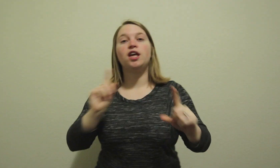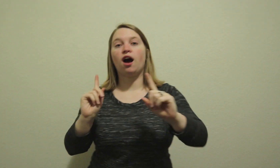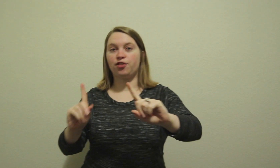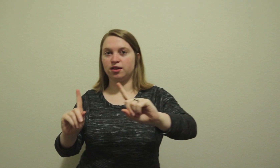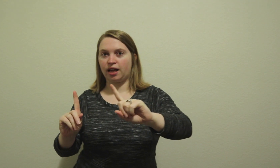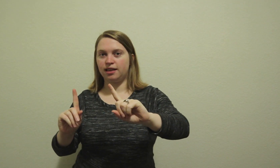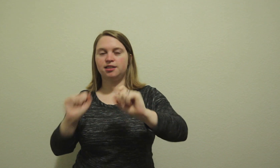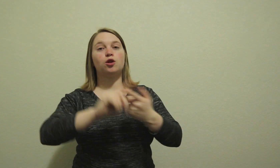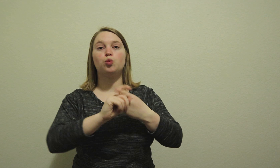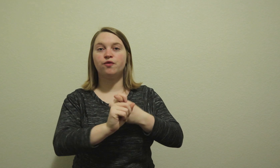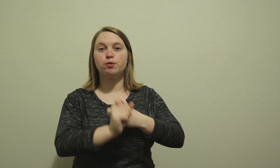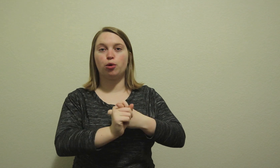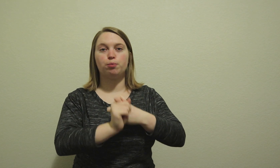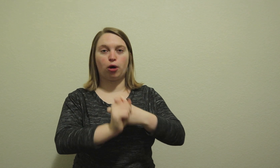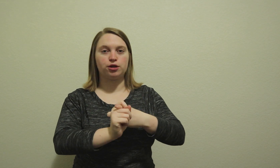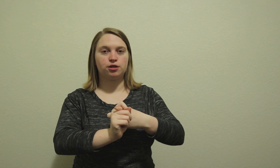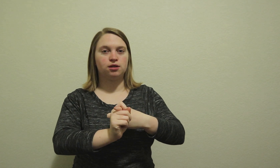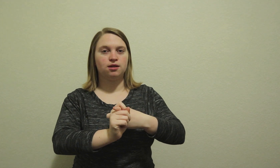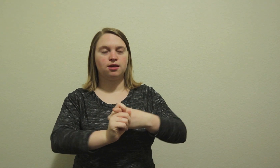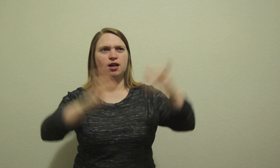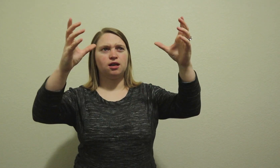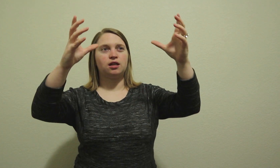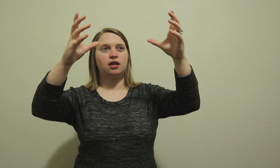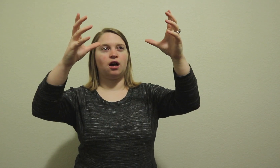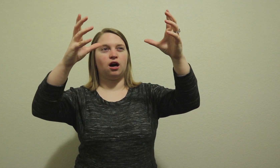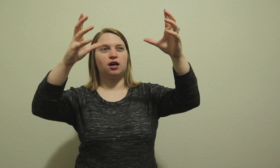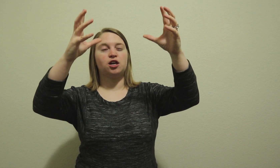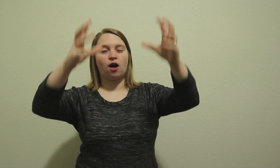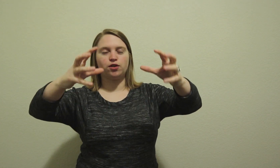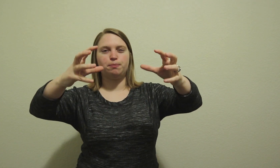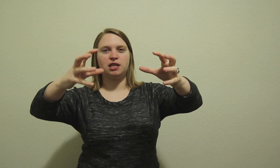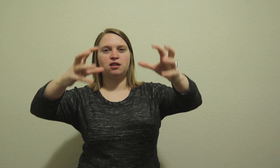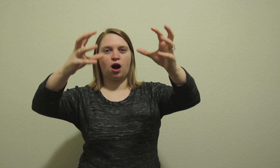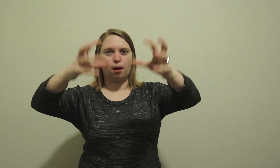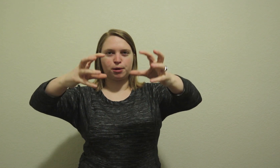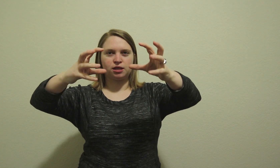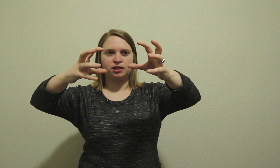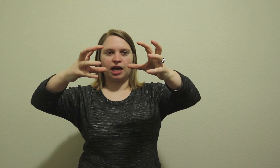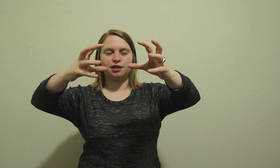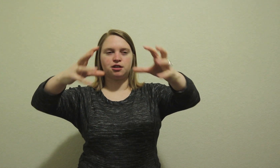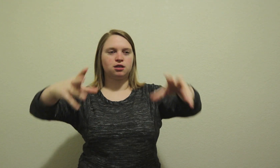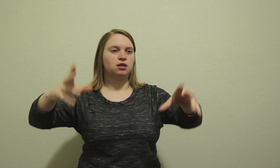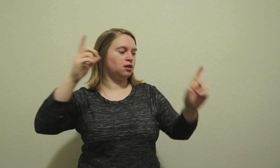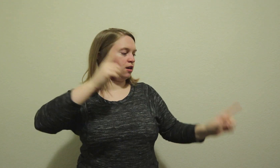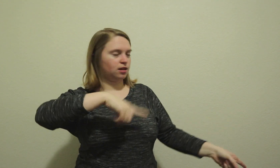The other likes: the removable parts the coffee bean hopper container